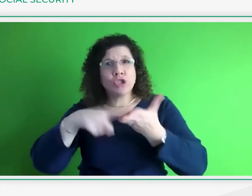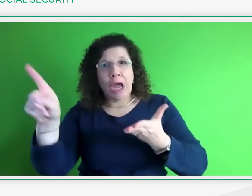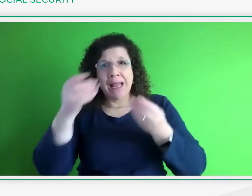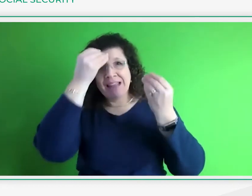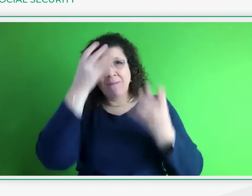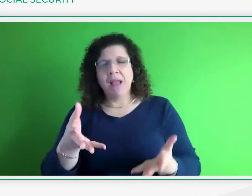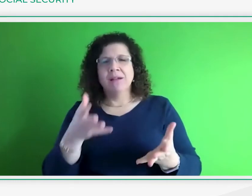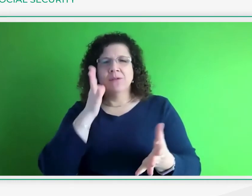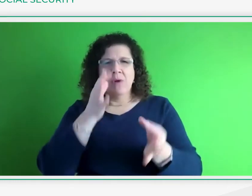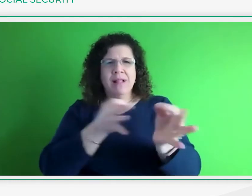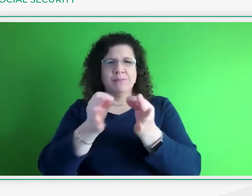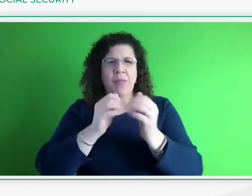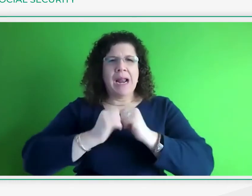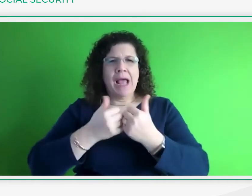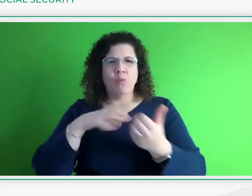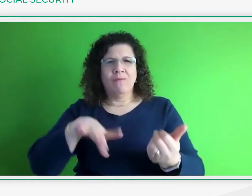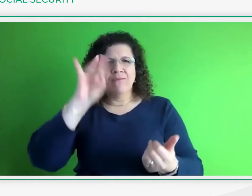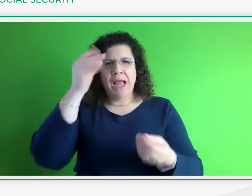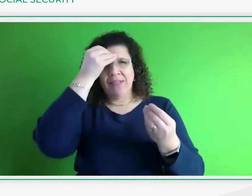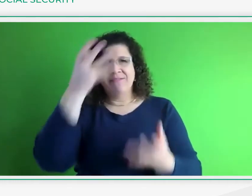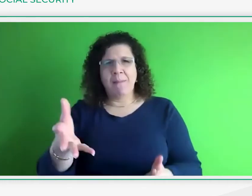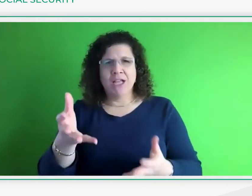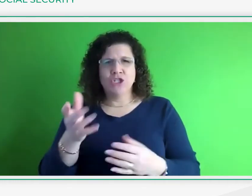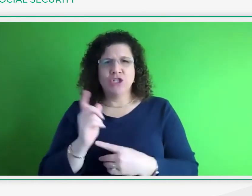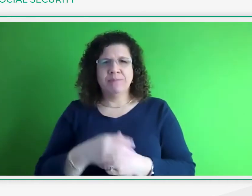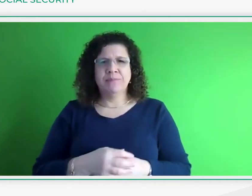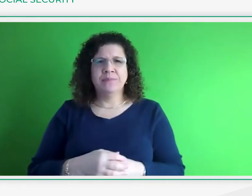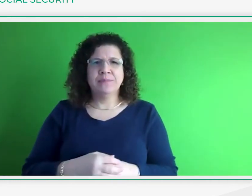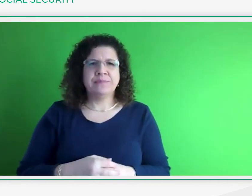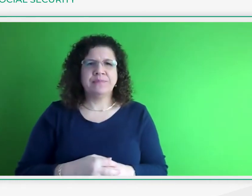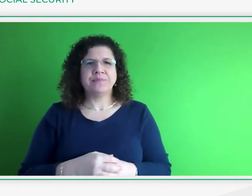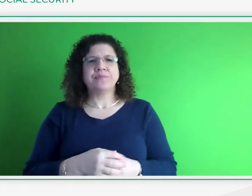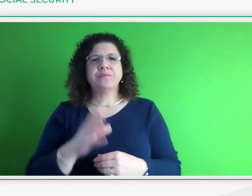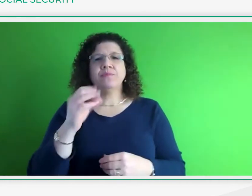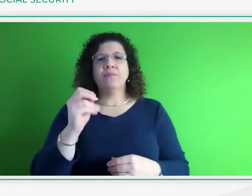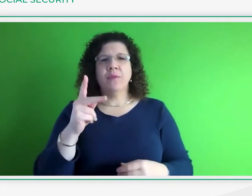And so, if you want to check on that information, I'll explain how you can receive or look for